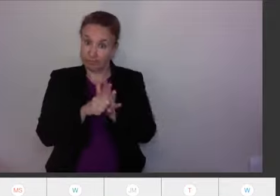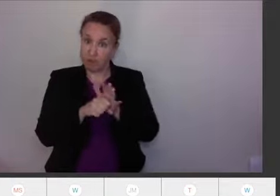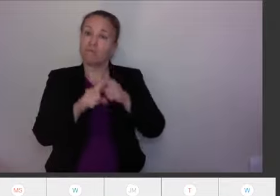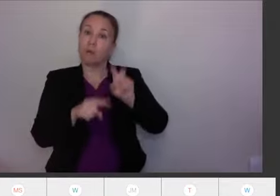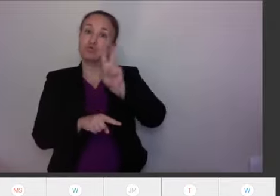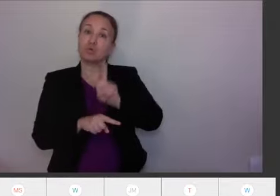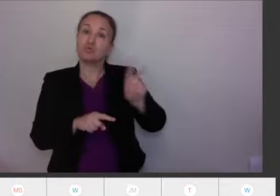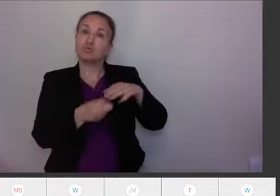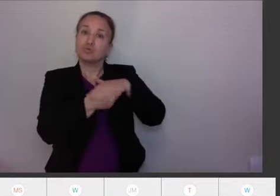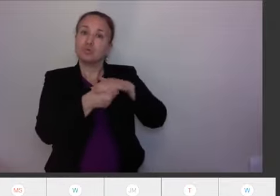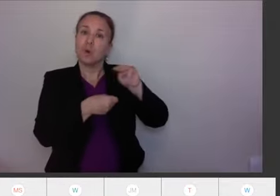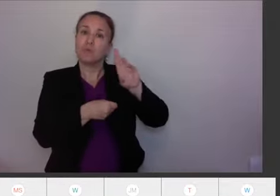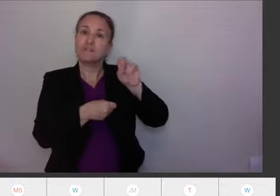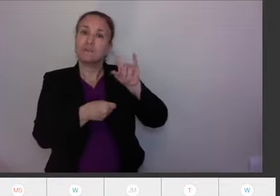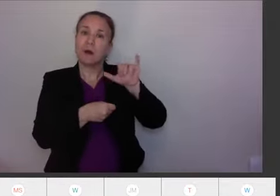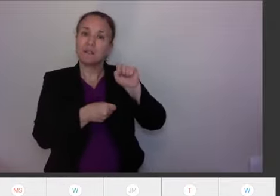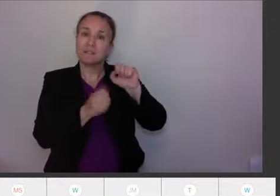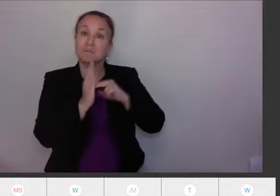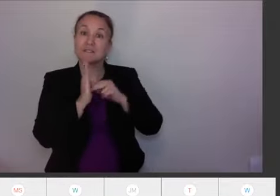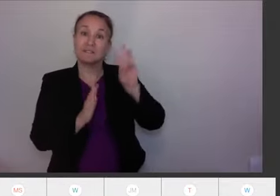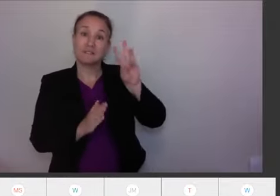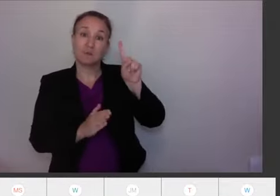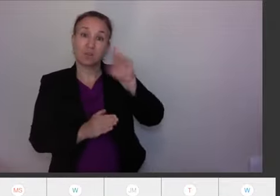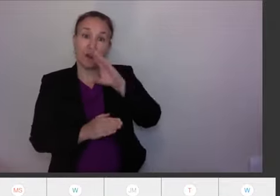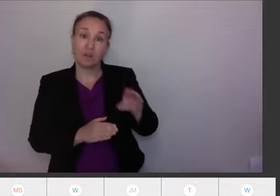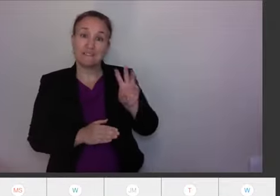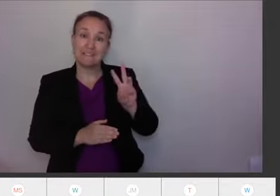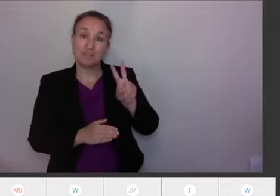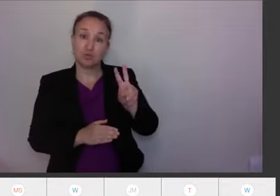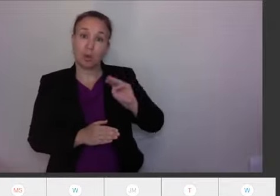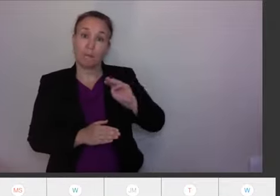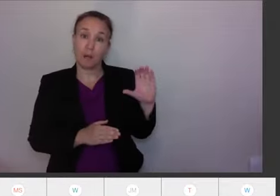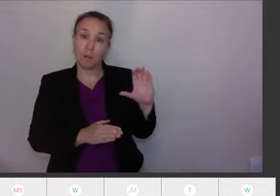leaving us with 61 of 62 montgomery county municipalities home to